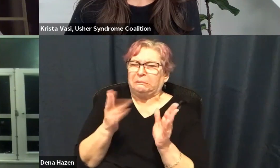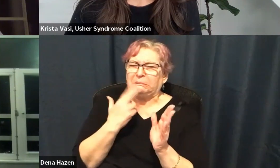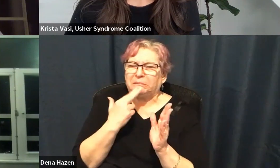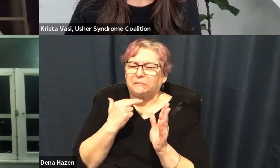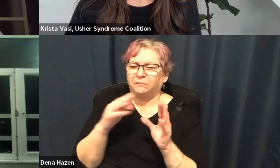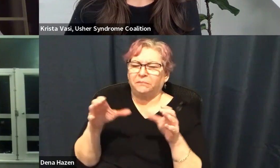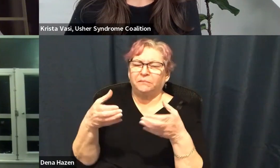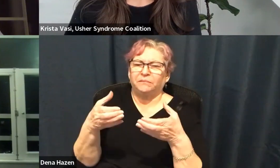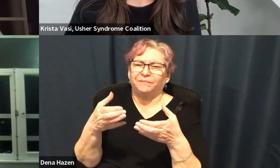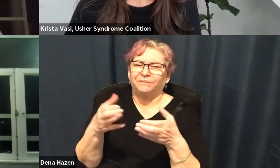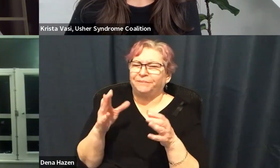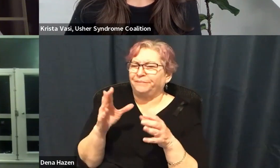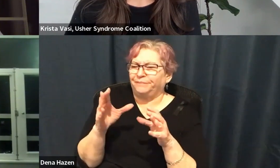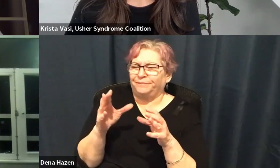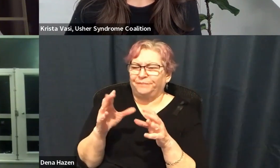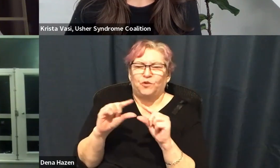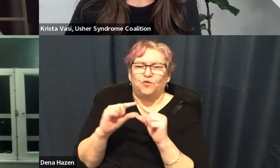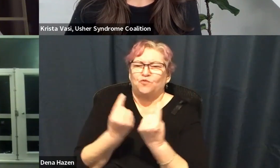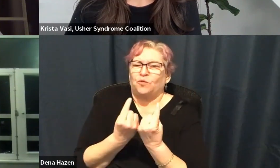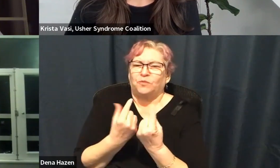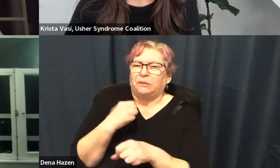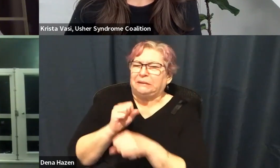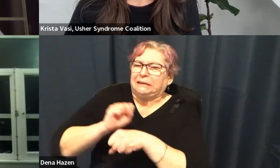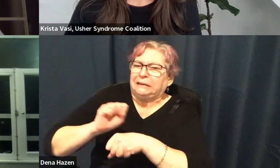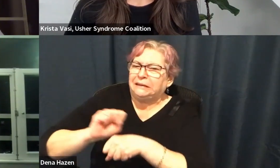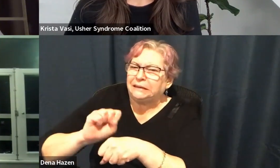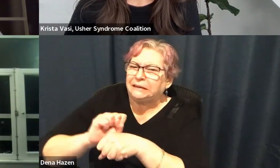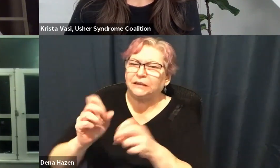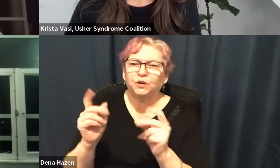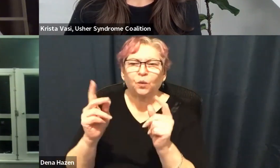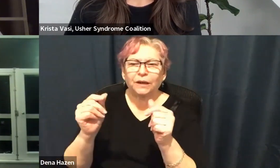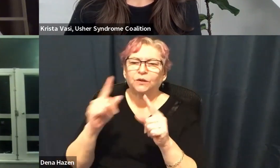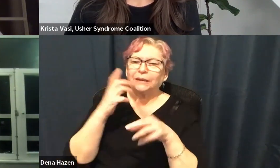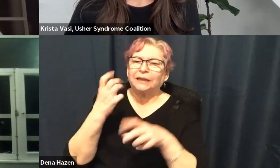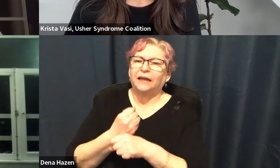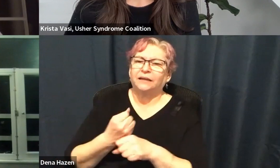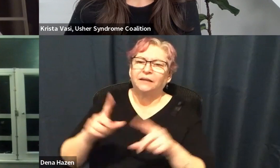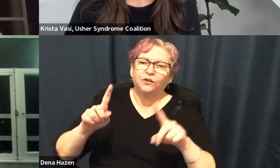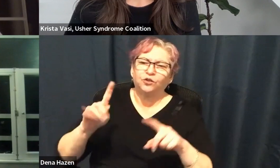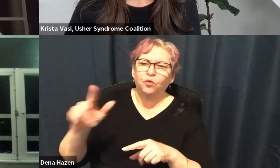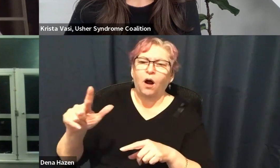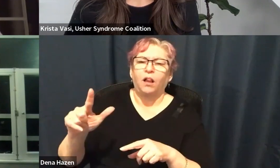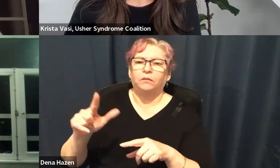so we're are working as hard and as fast as possible to get these clinical trial centers open.